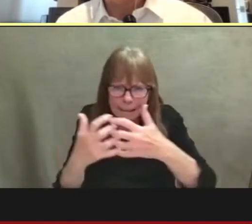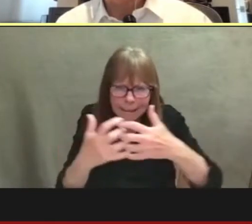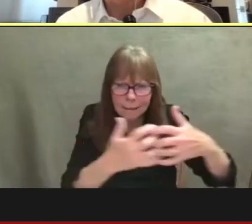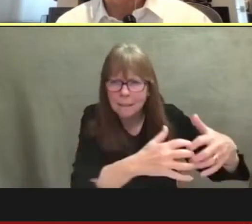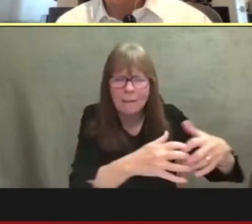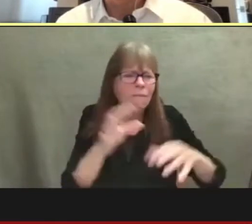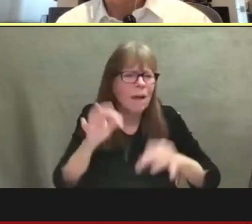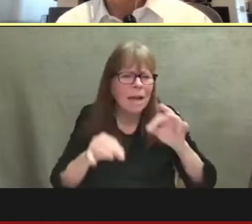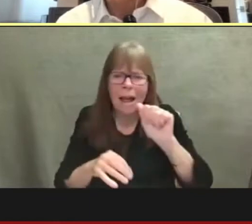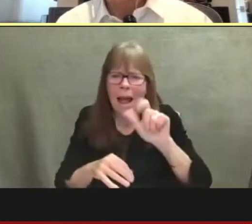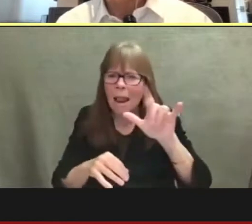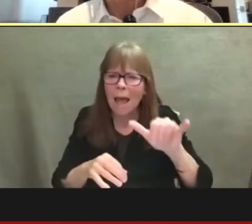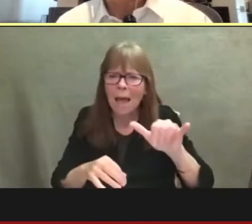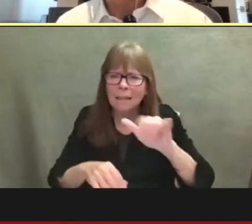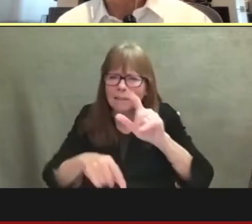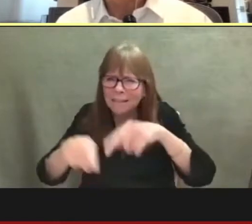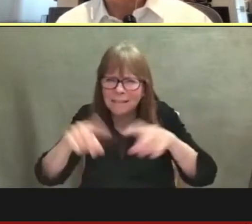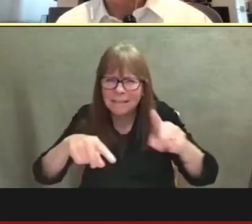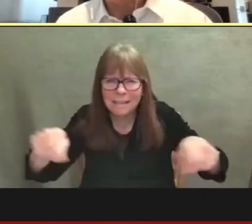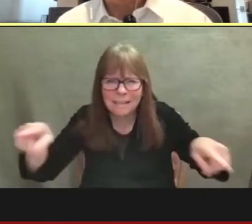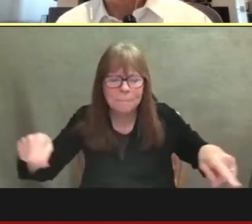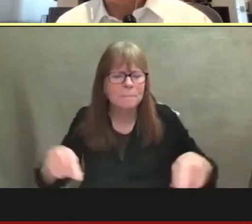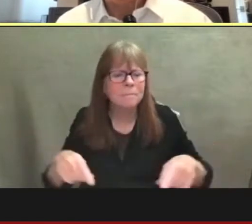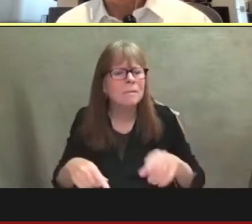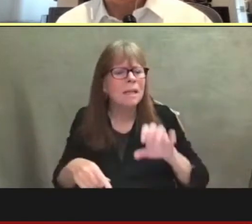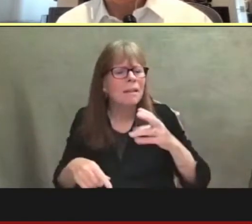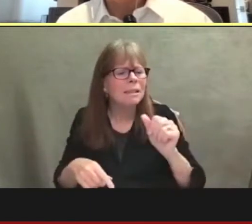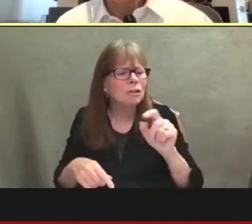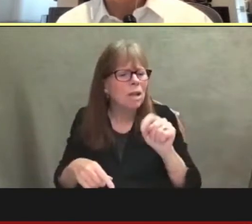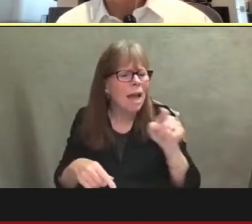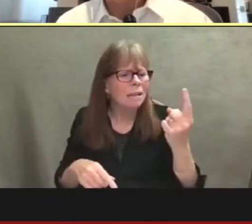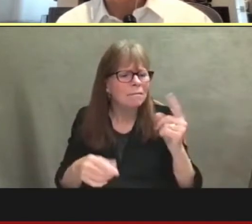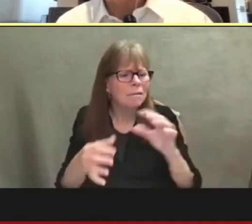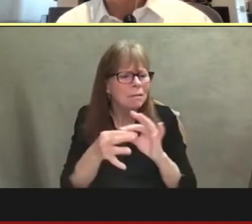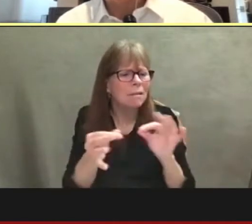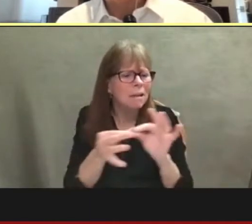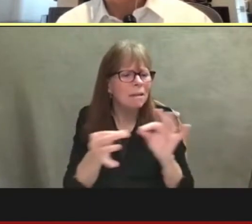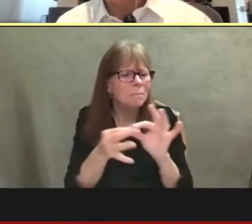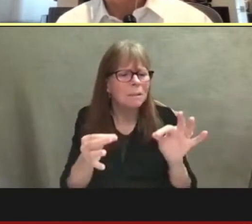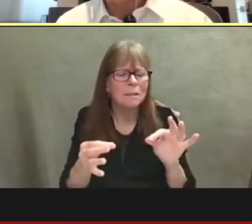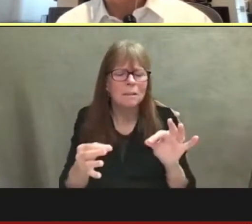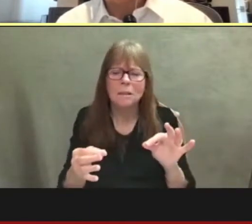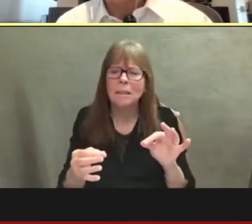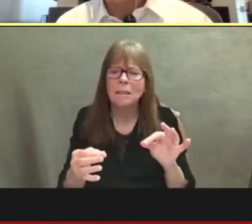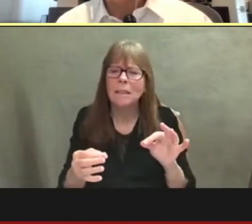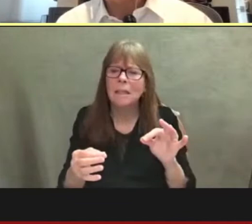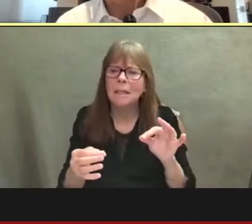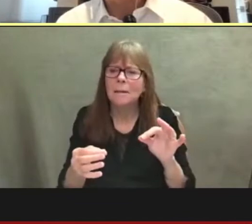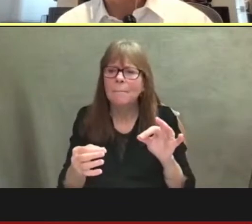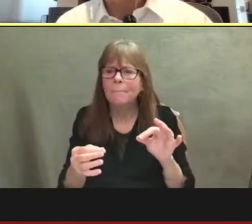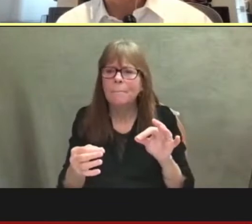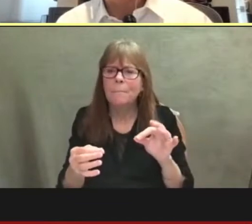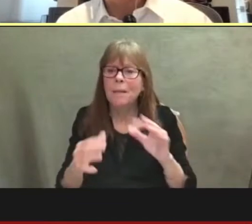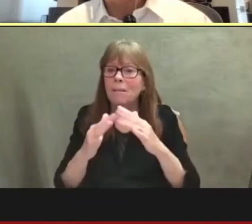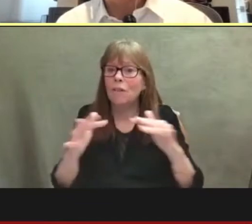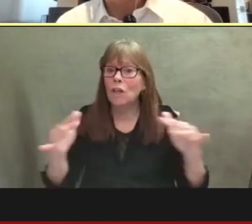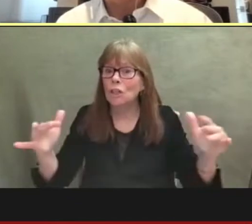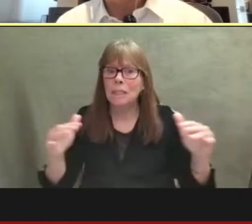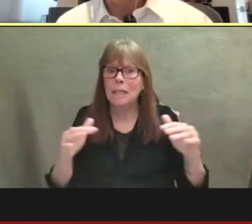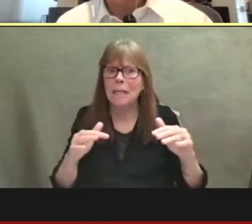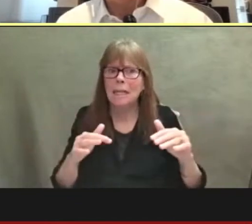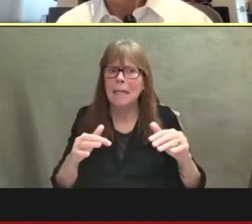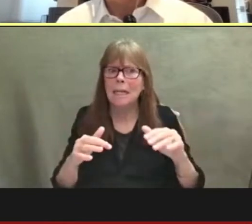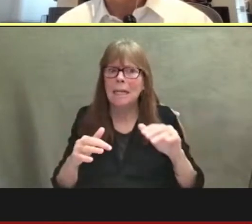There were some comments in the chat about being excluded from diversity initiatives.